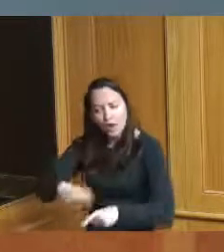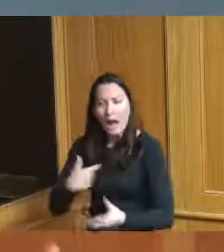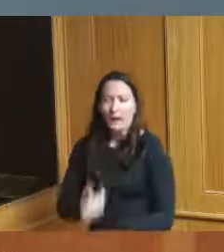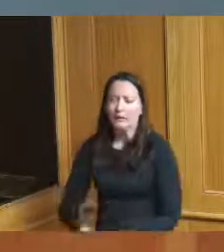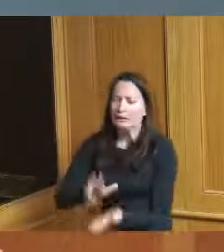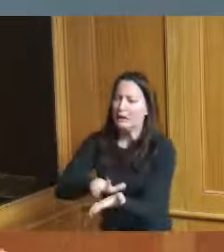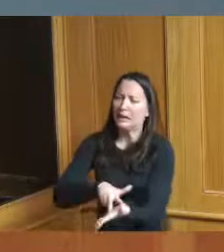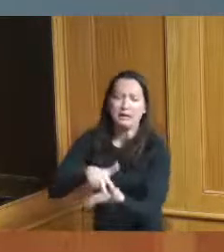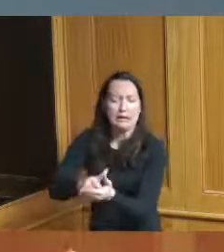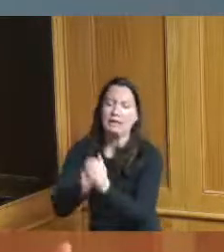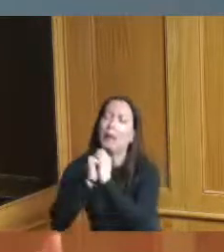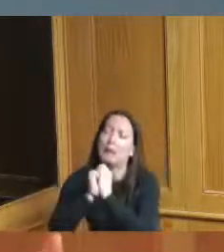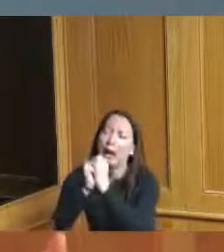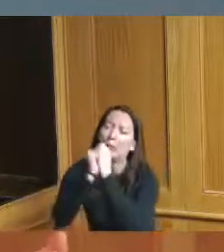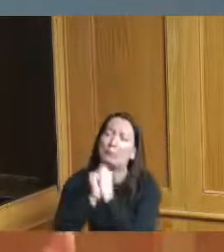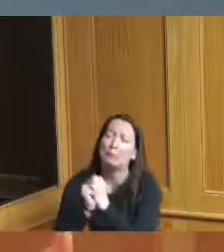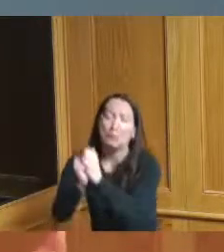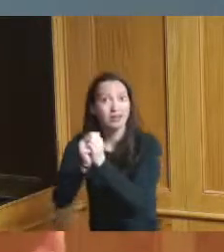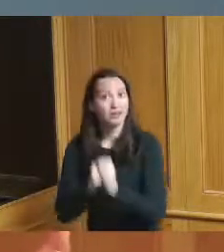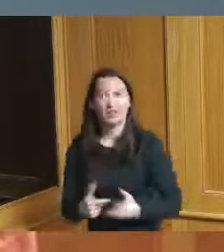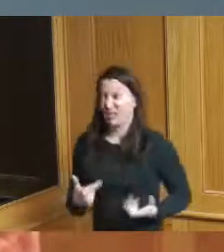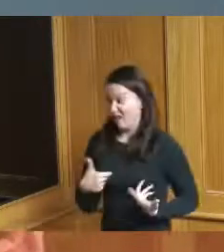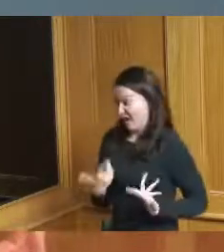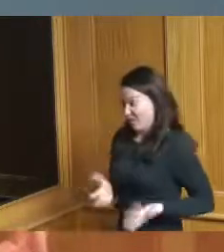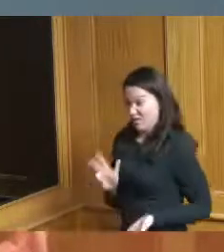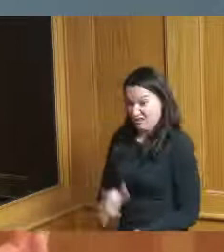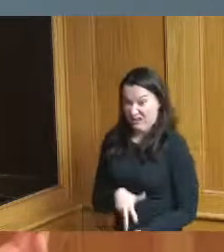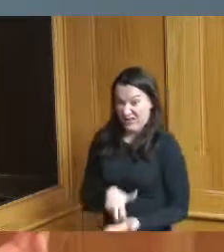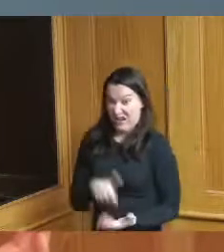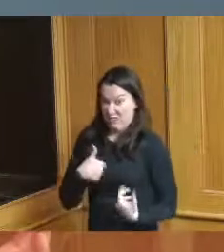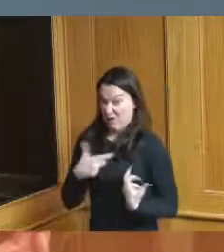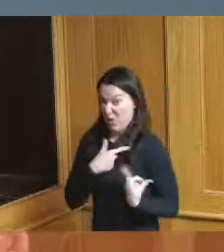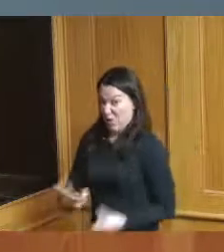beg you to do it I said well I don't want you to get on your knees so I'm gonna go do it